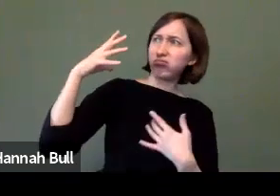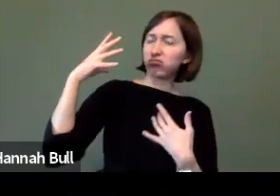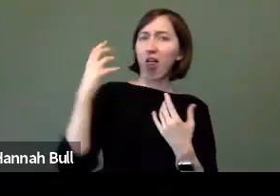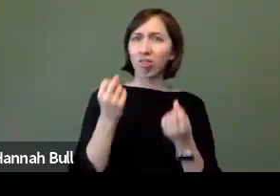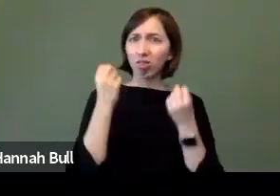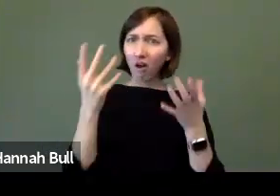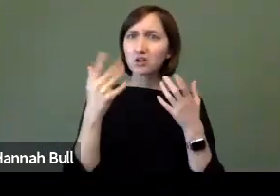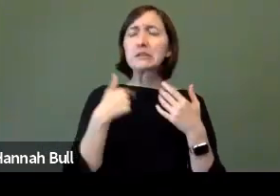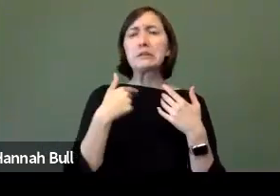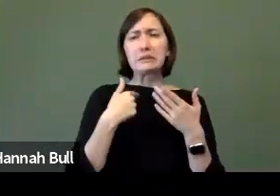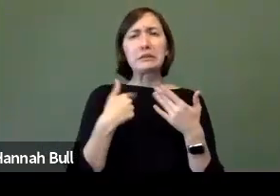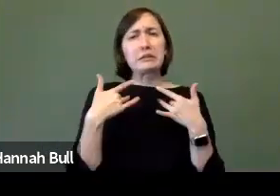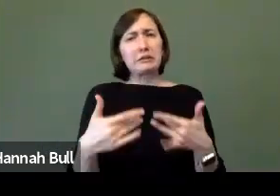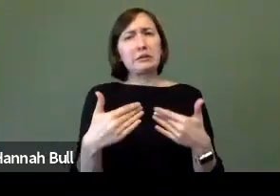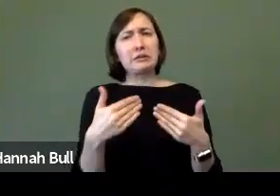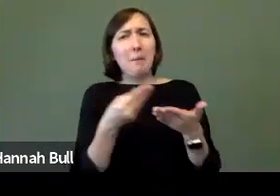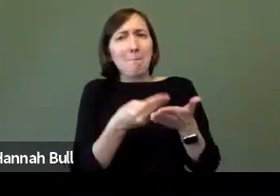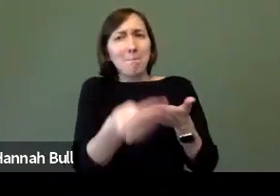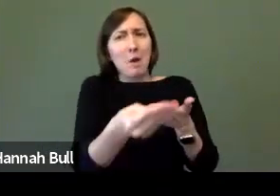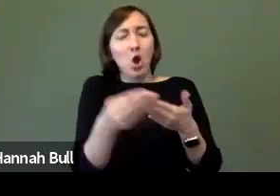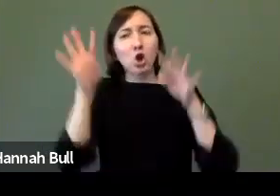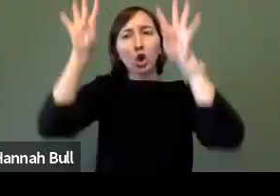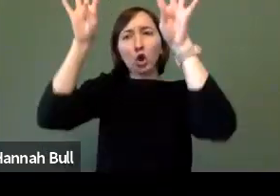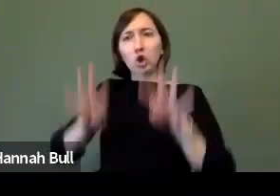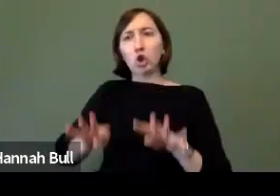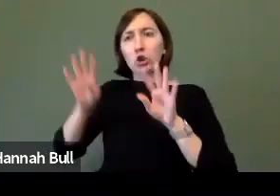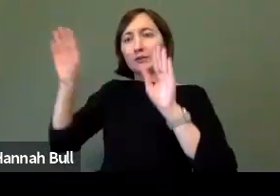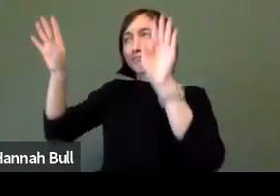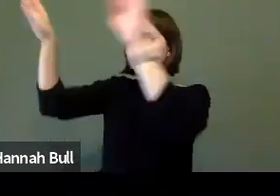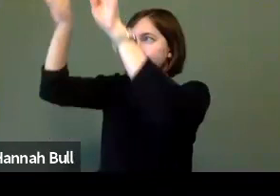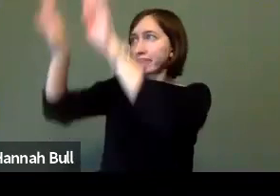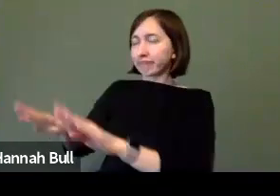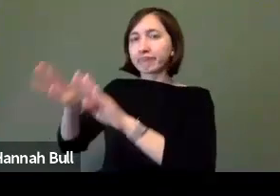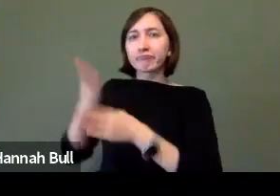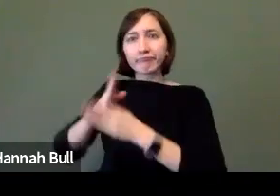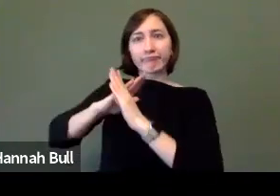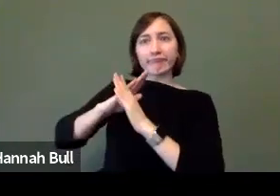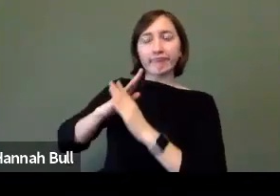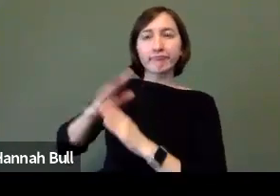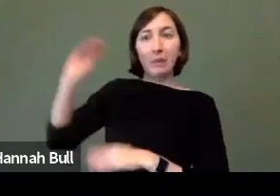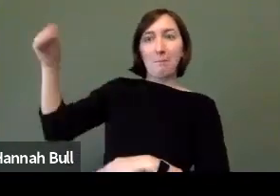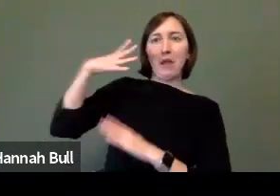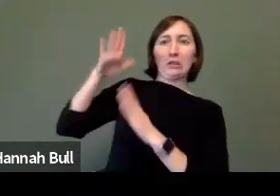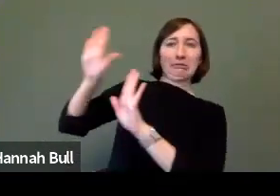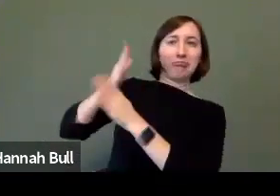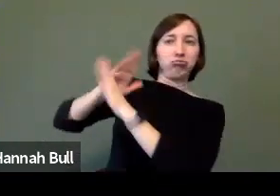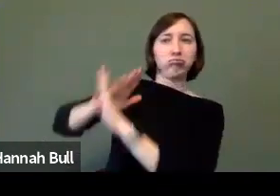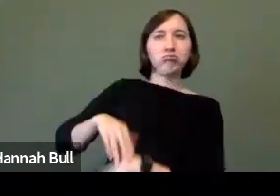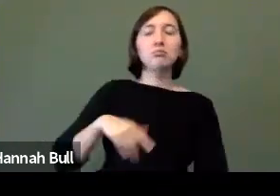I was able to adjust the natural light and I have smart lights in my home as well.